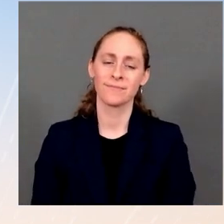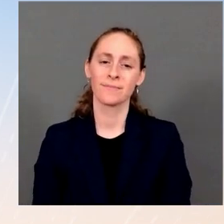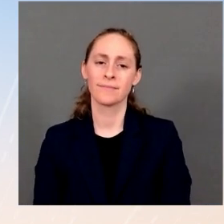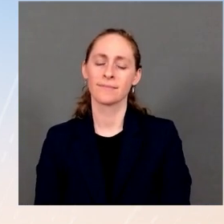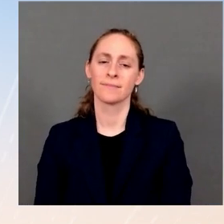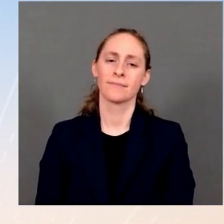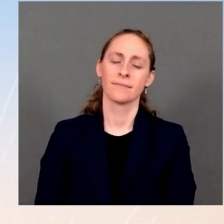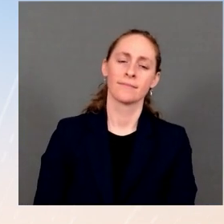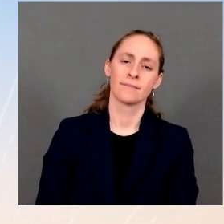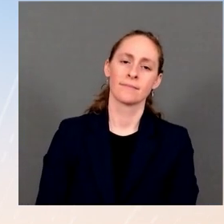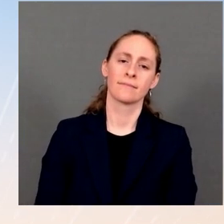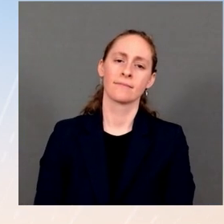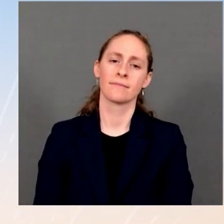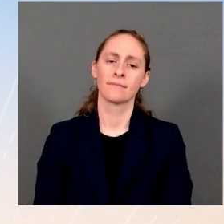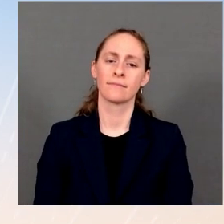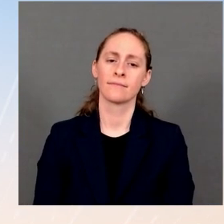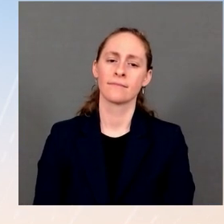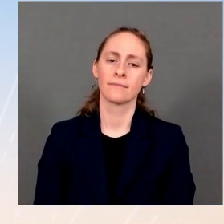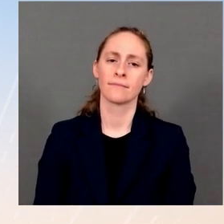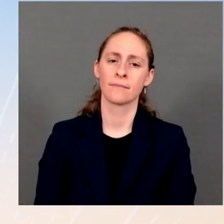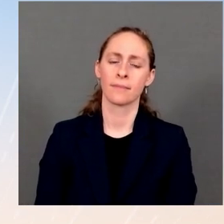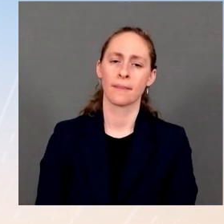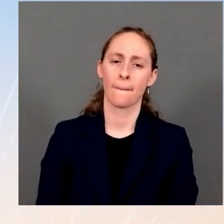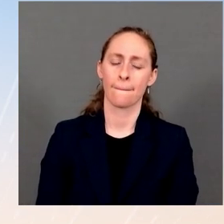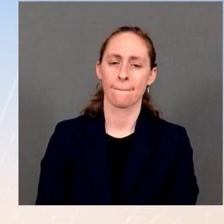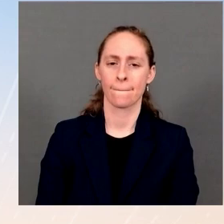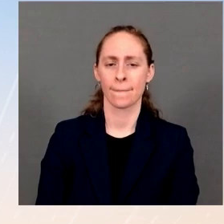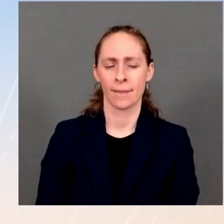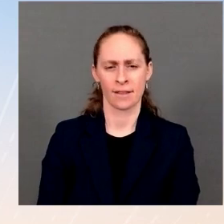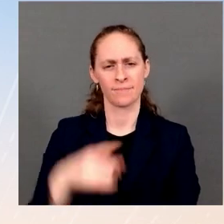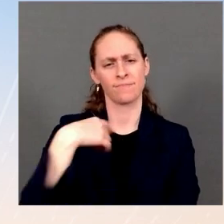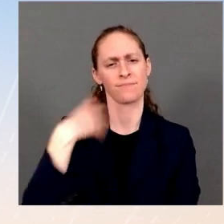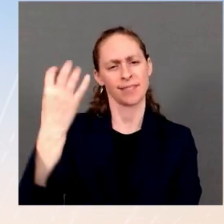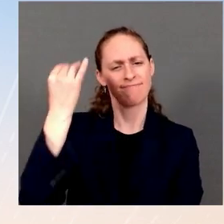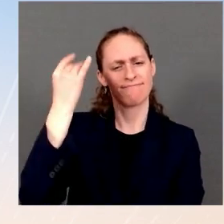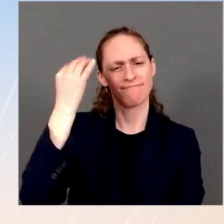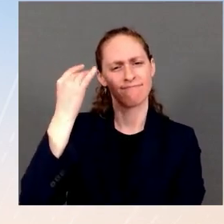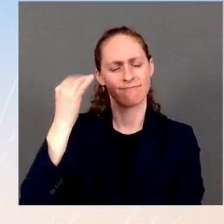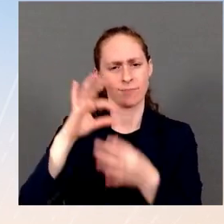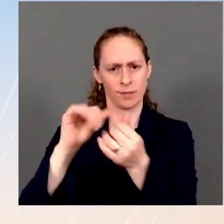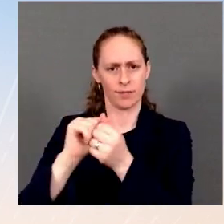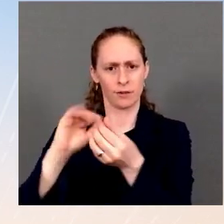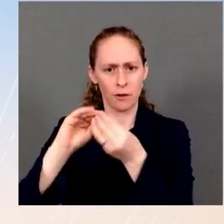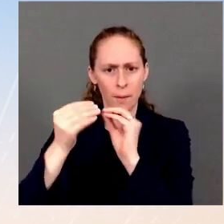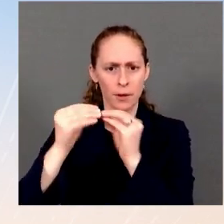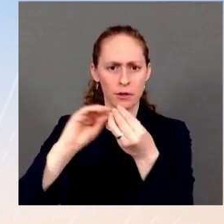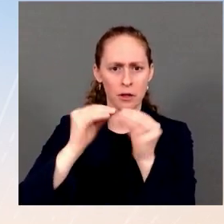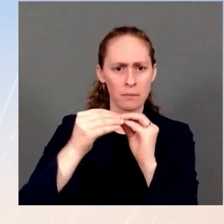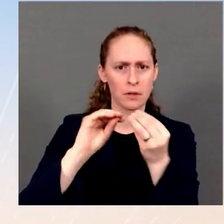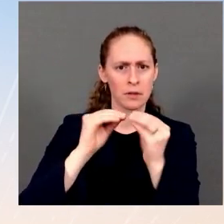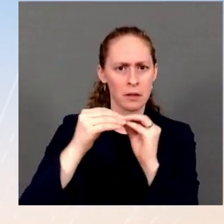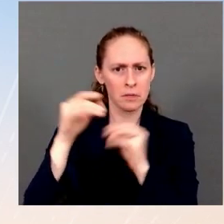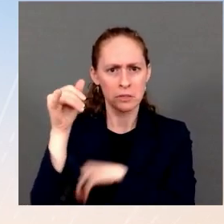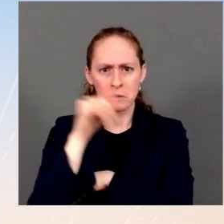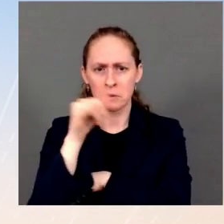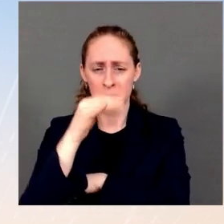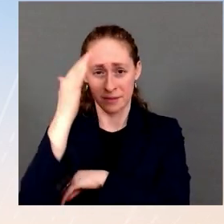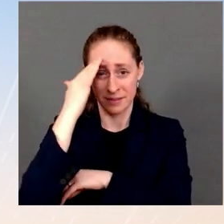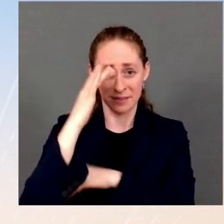when it comes to piping and infrastructure and going into houses, going into streets. And then you have the paint in homes